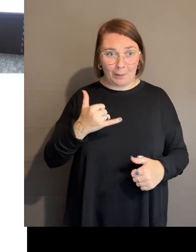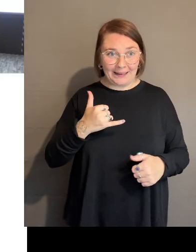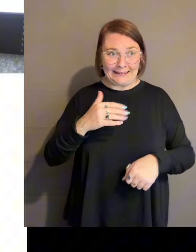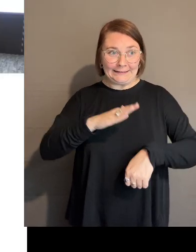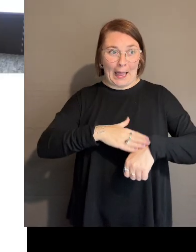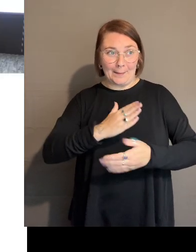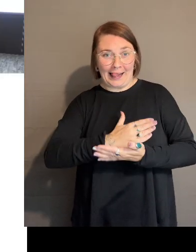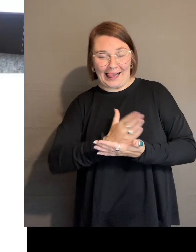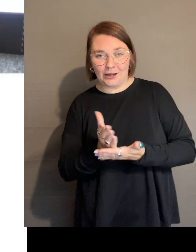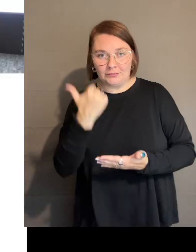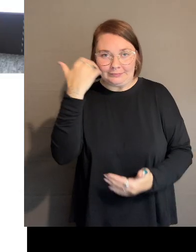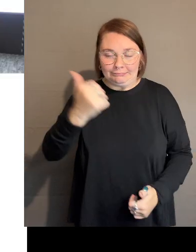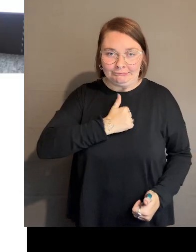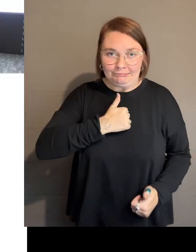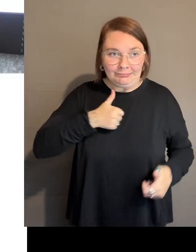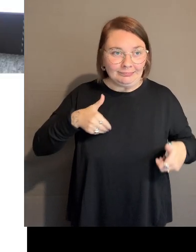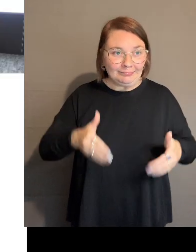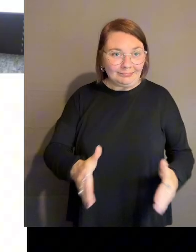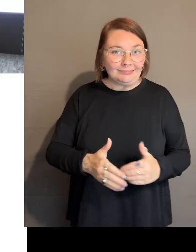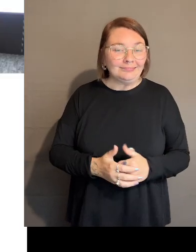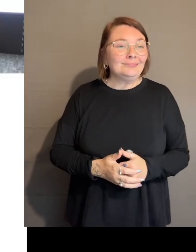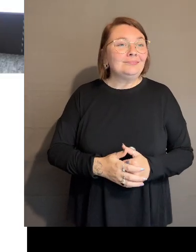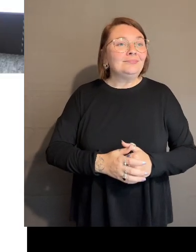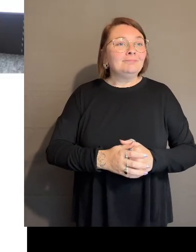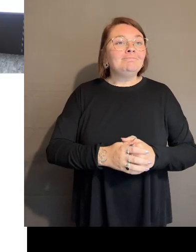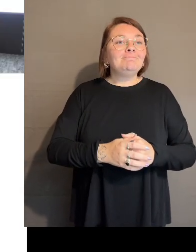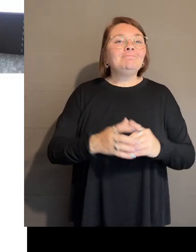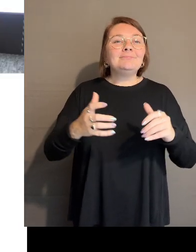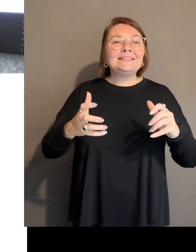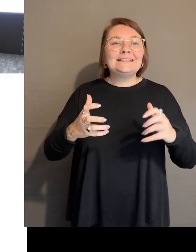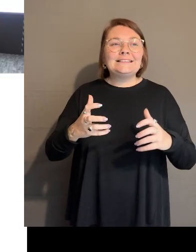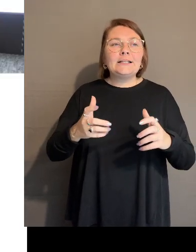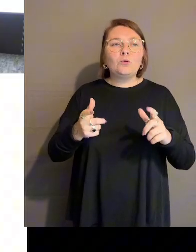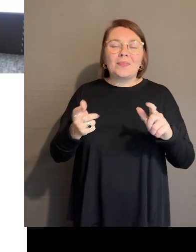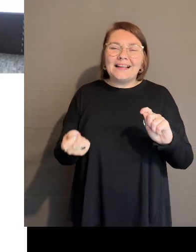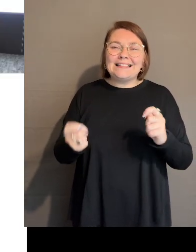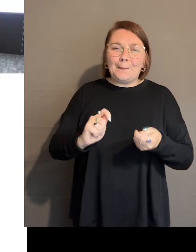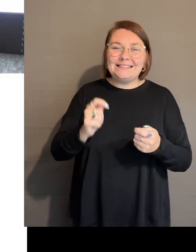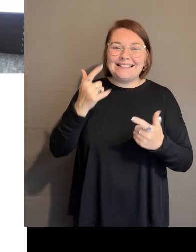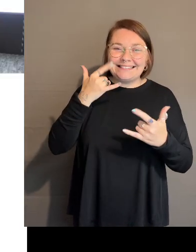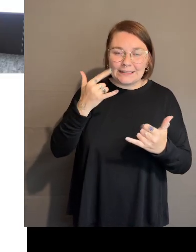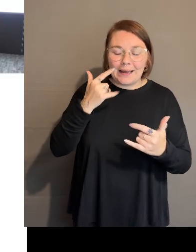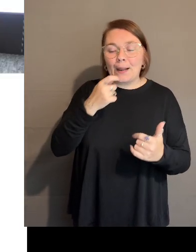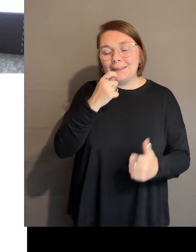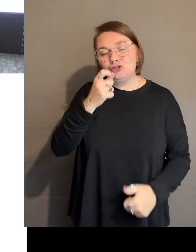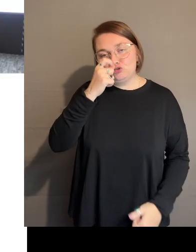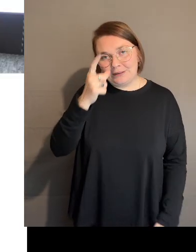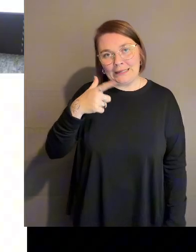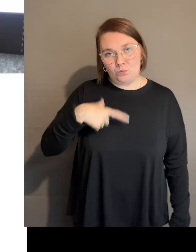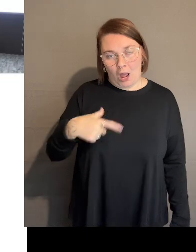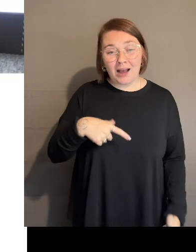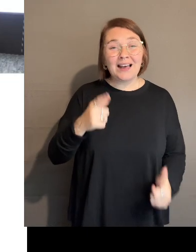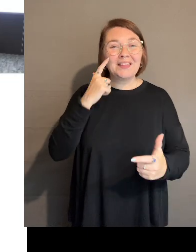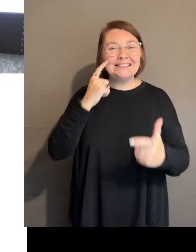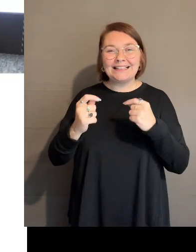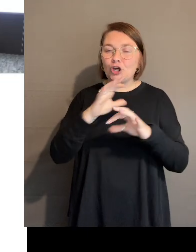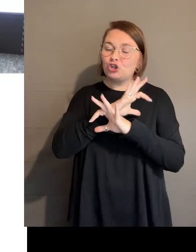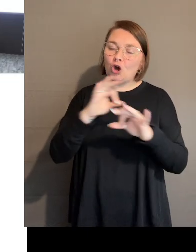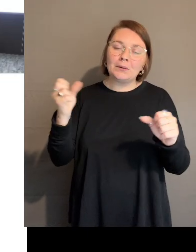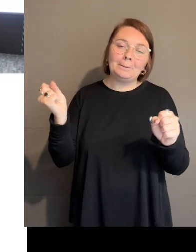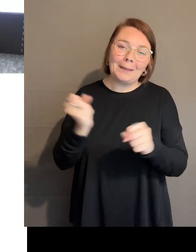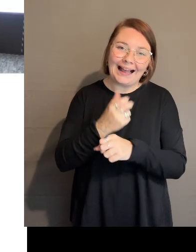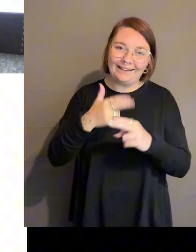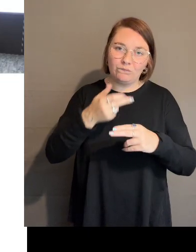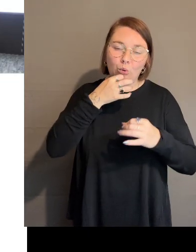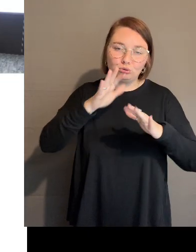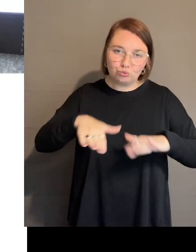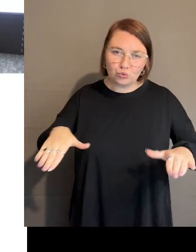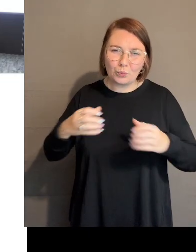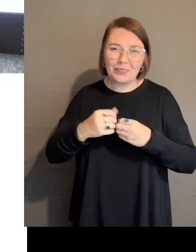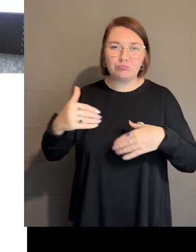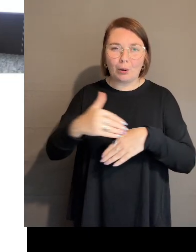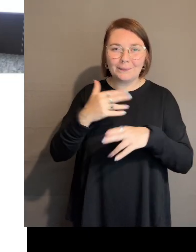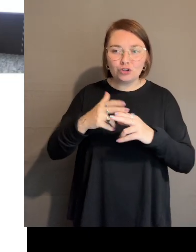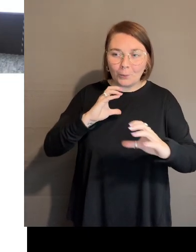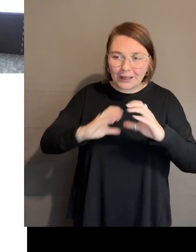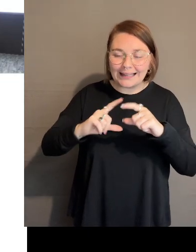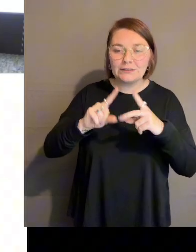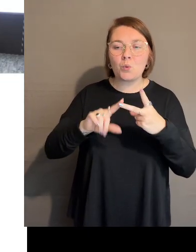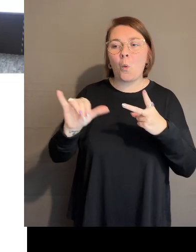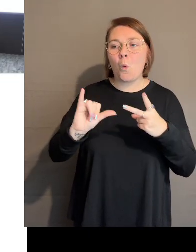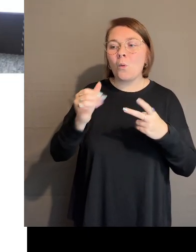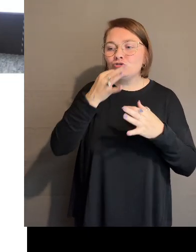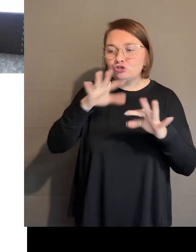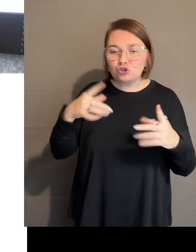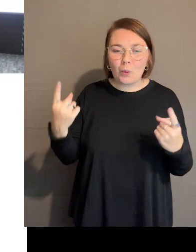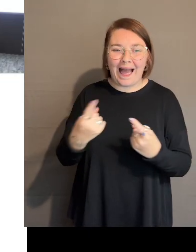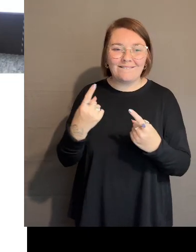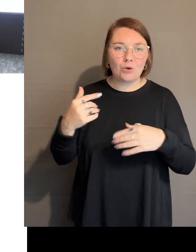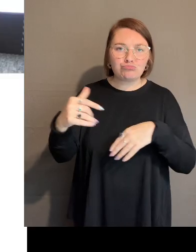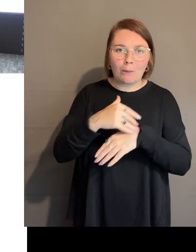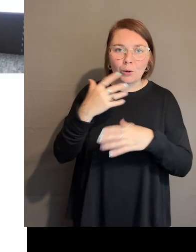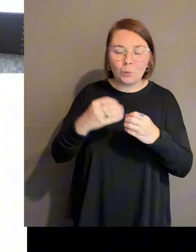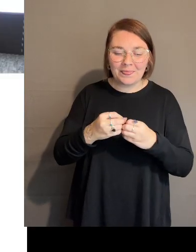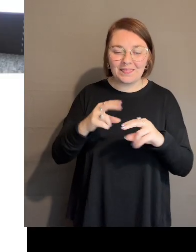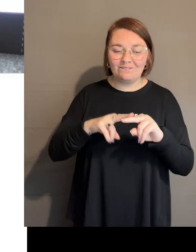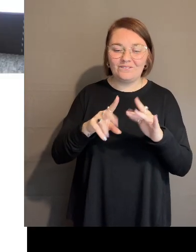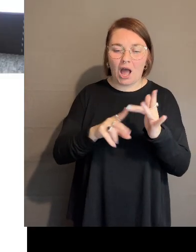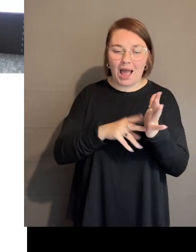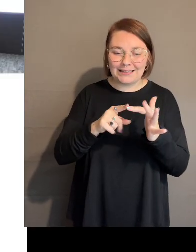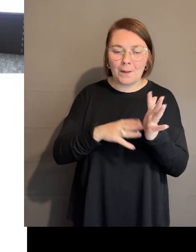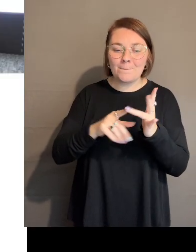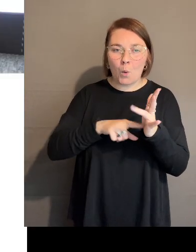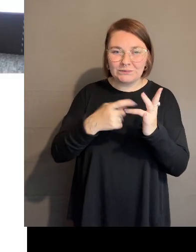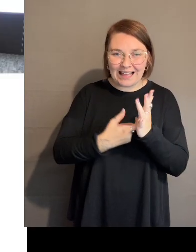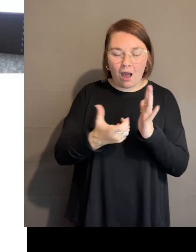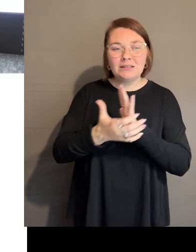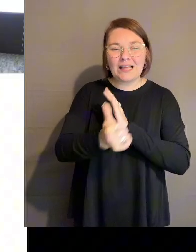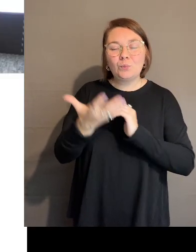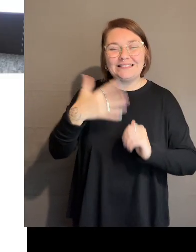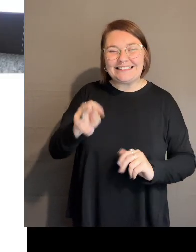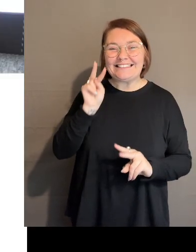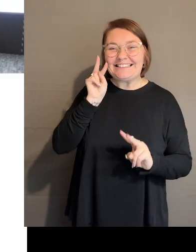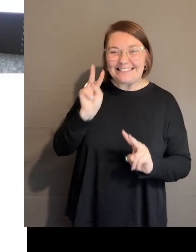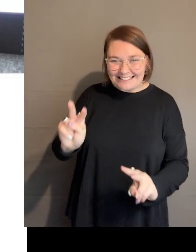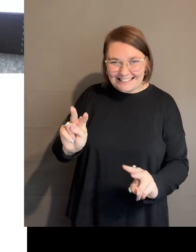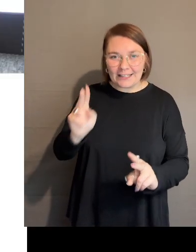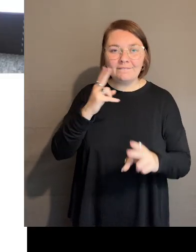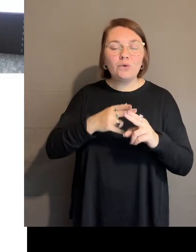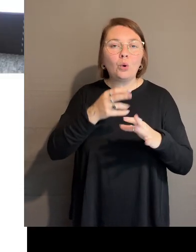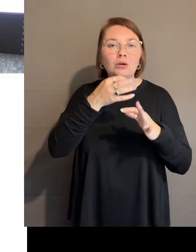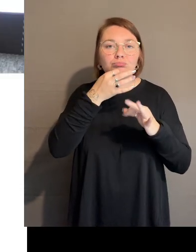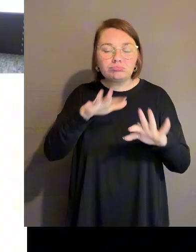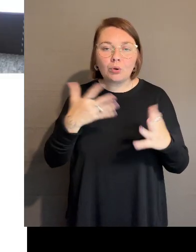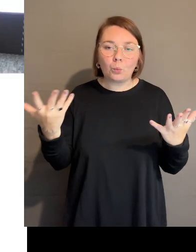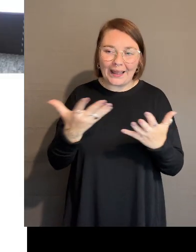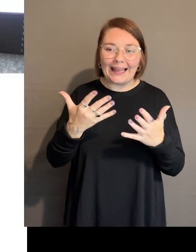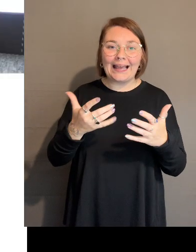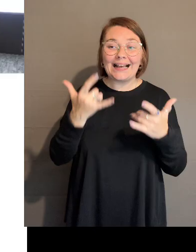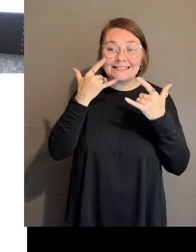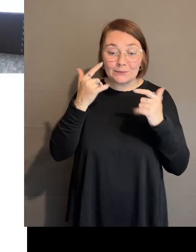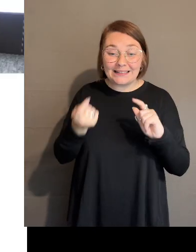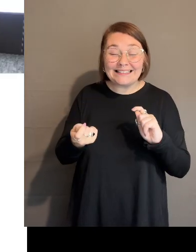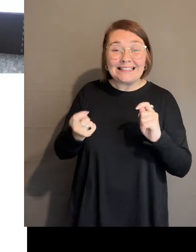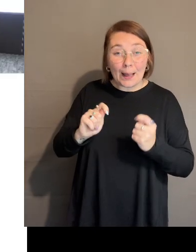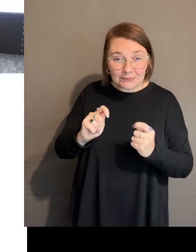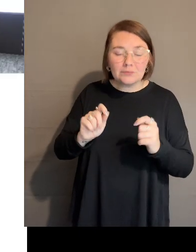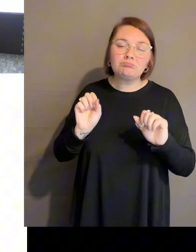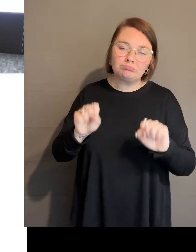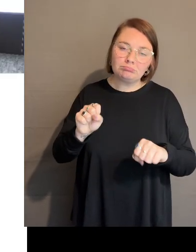running over, which I tend to do. The whole thing about adapted assessment, it is a bit tricky, because the tests really aren't made for kids with problems communicating, or kids who have problems with fine motor skills. So we did see that in the cases where the assessments were adapted, it tends to…